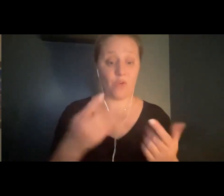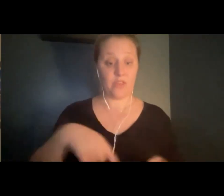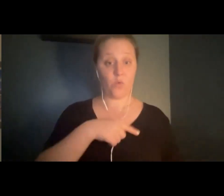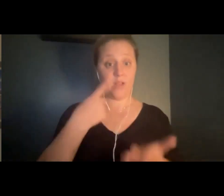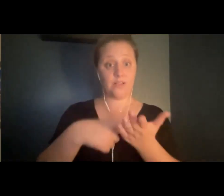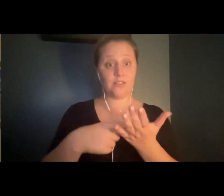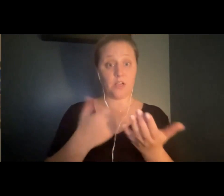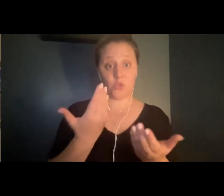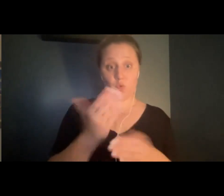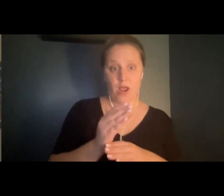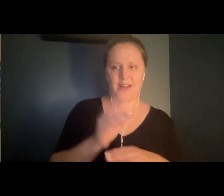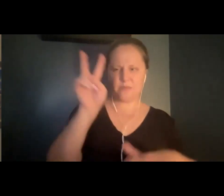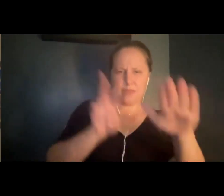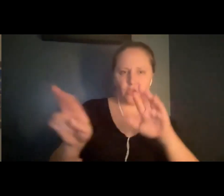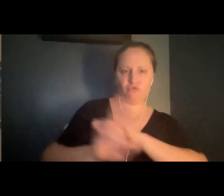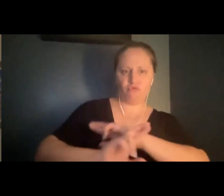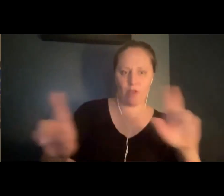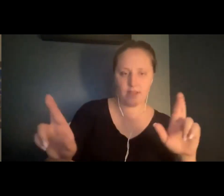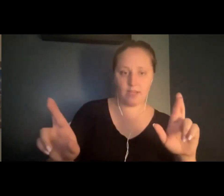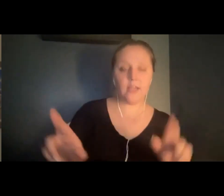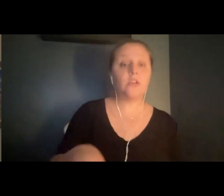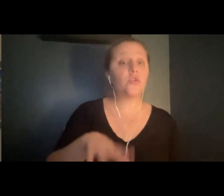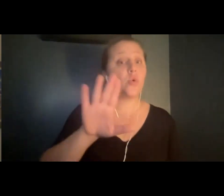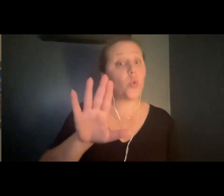asking questions especially in the workplace of your employers. So, why do